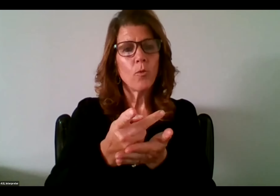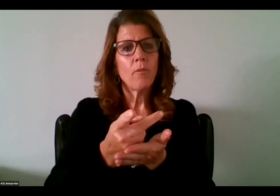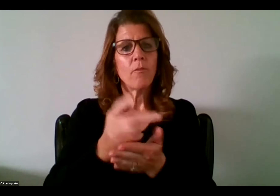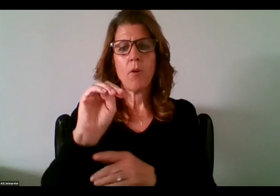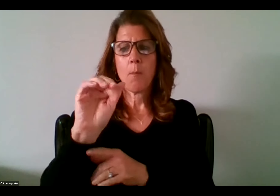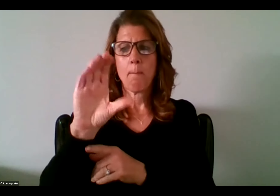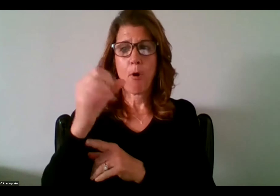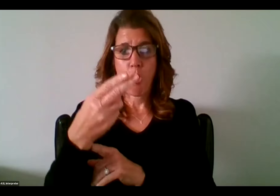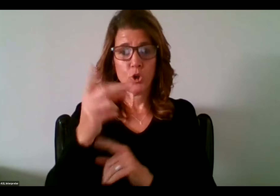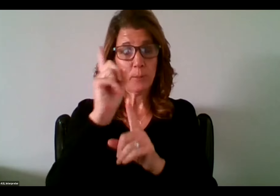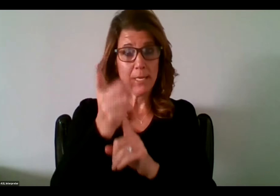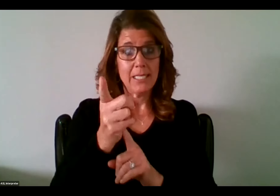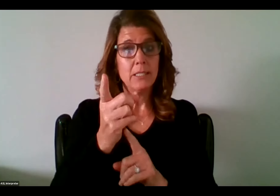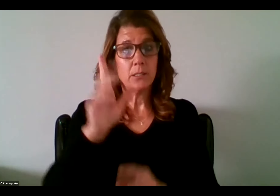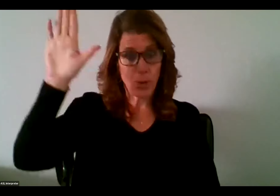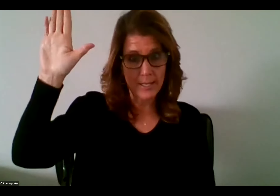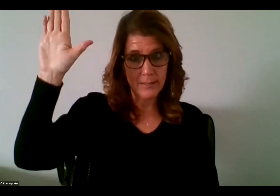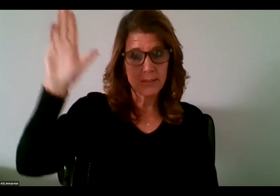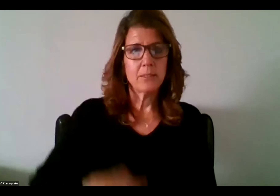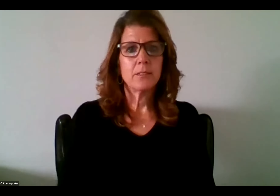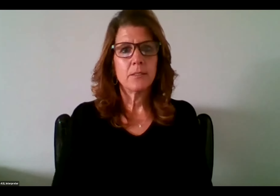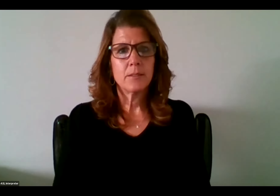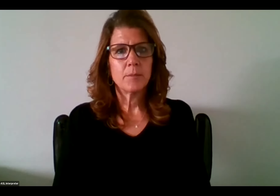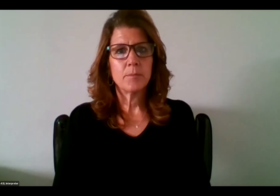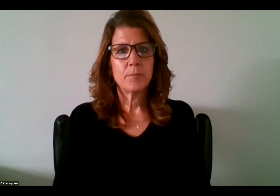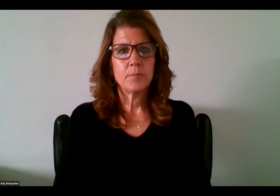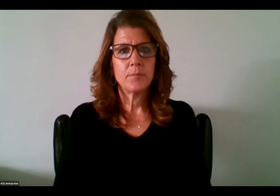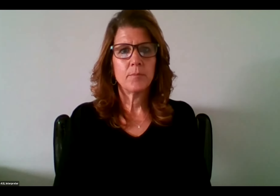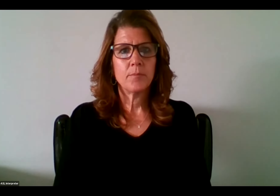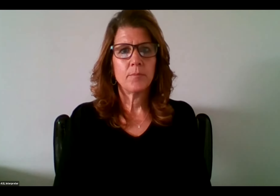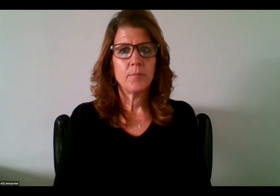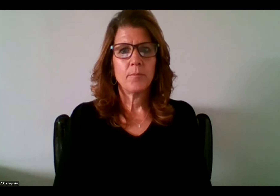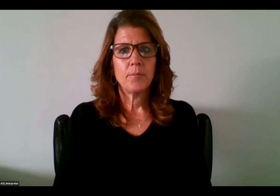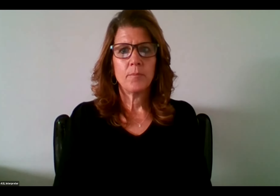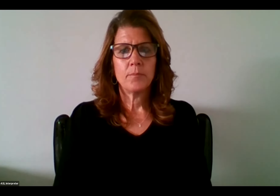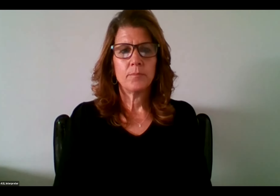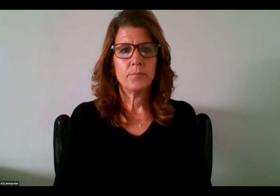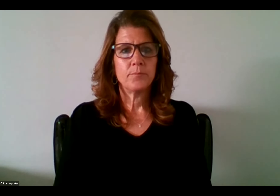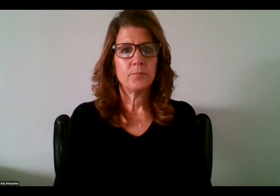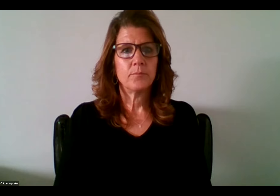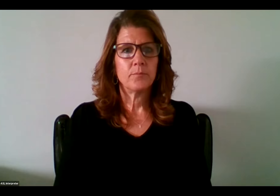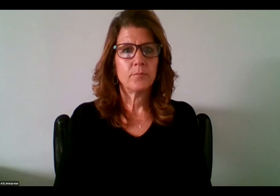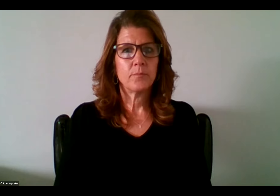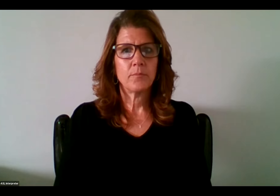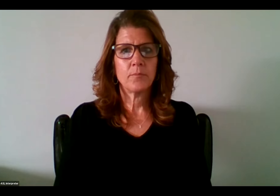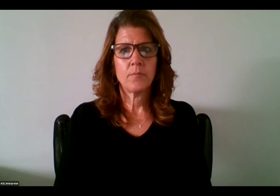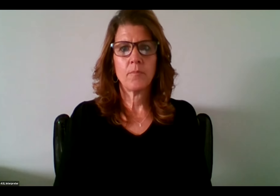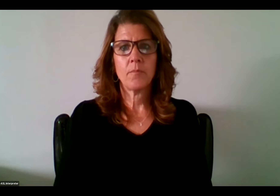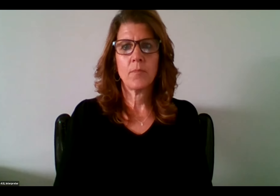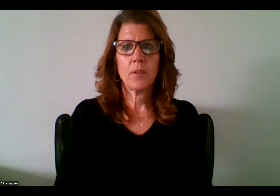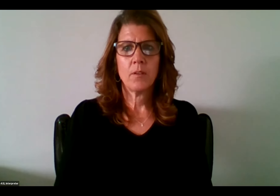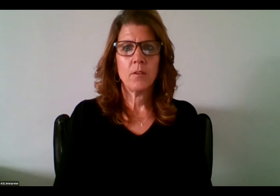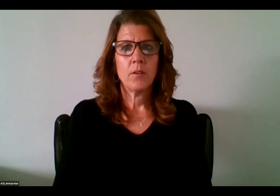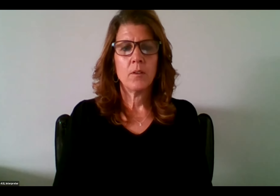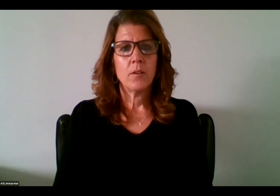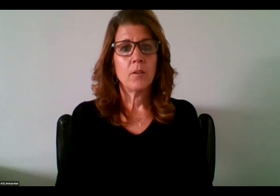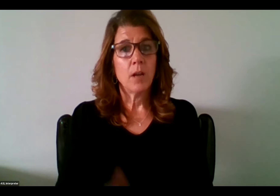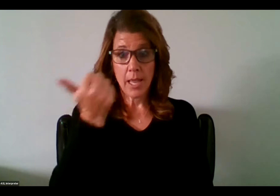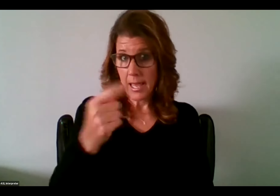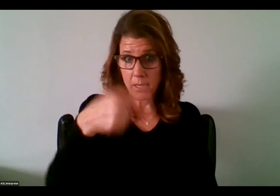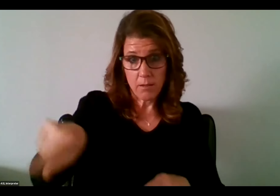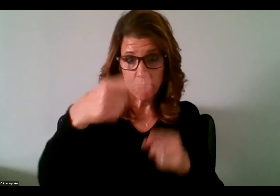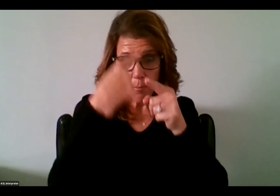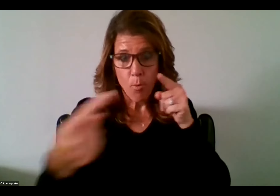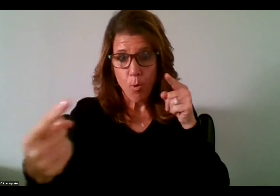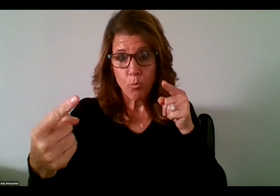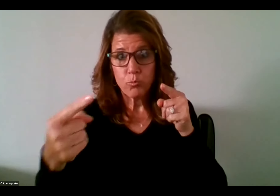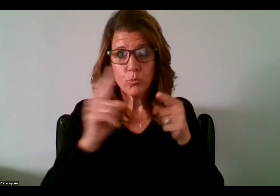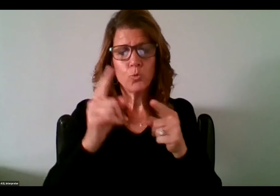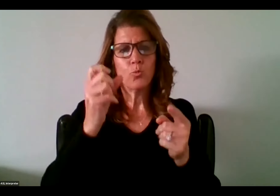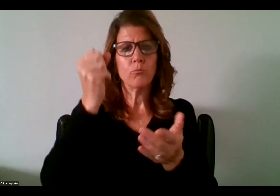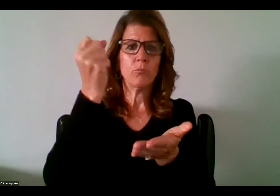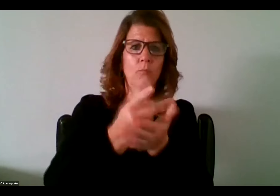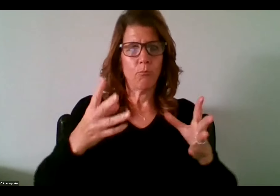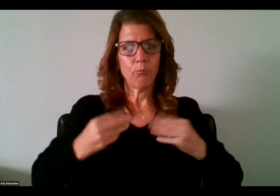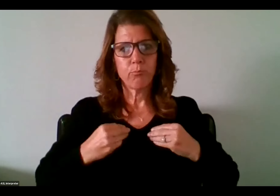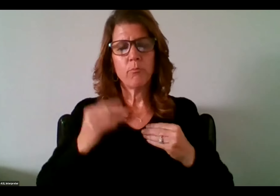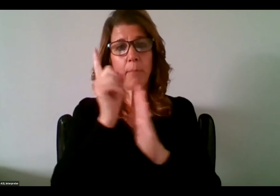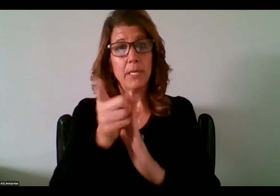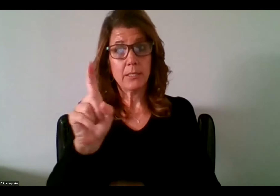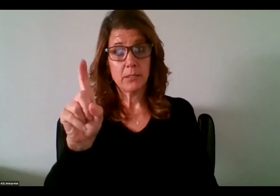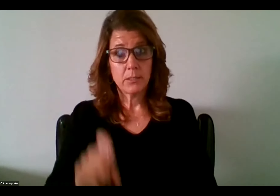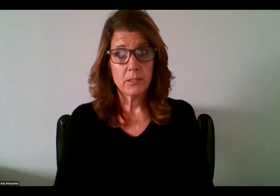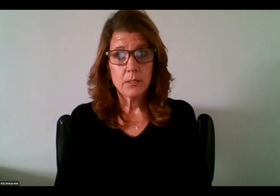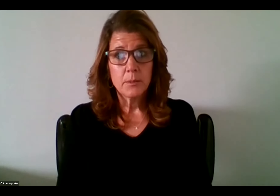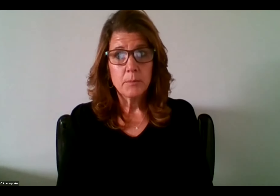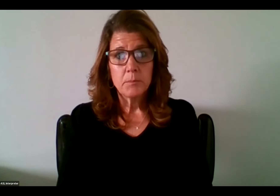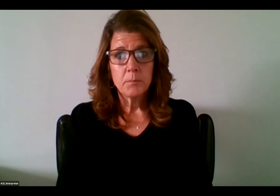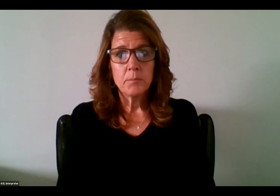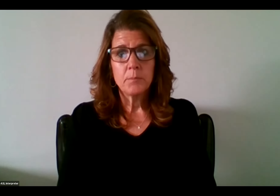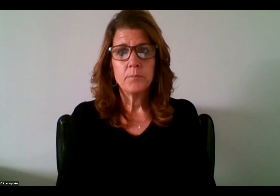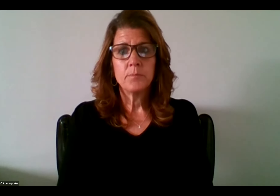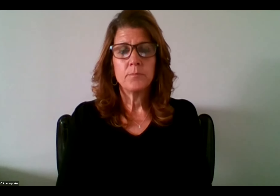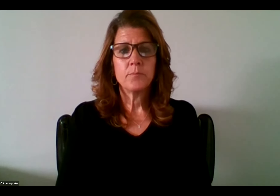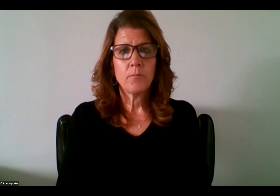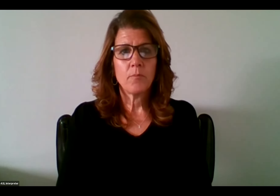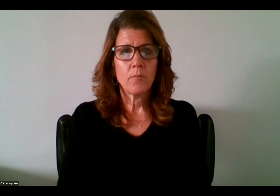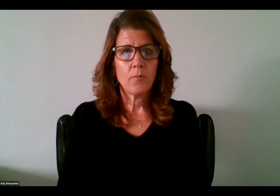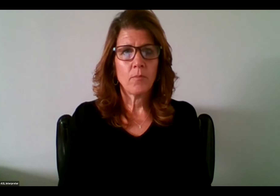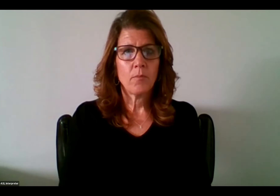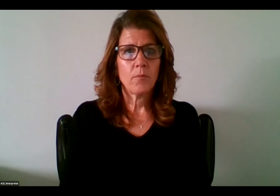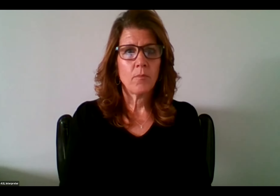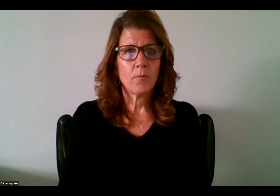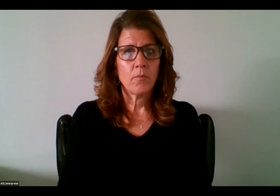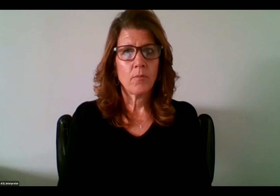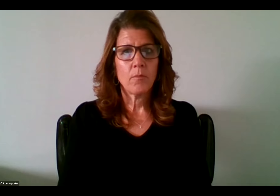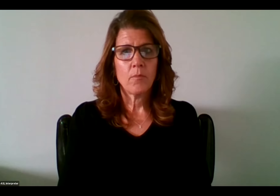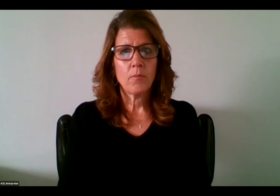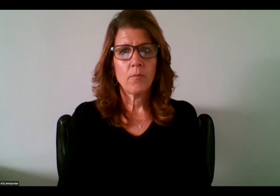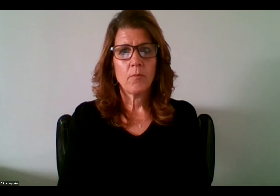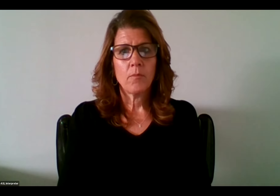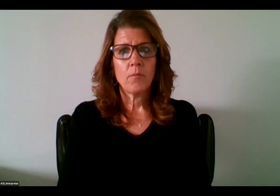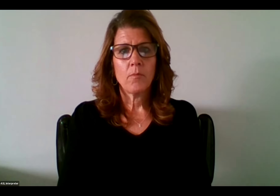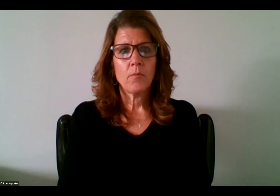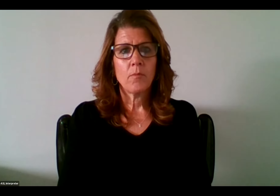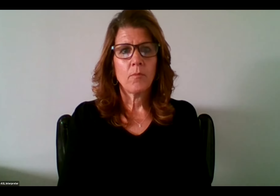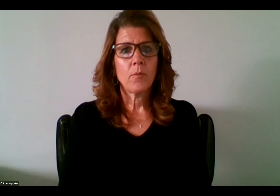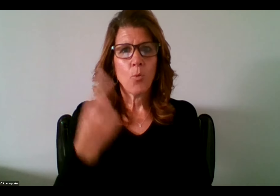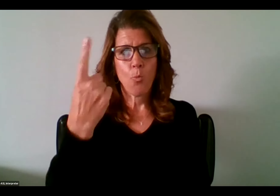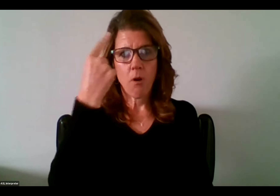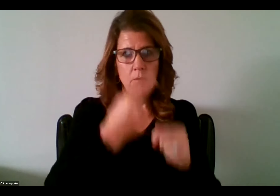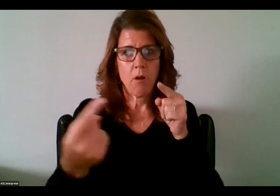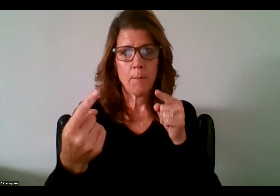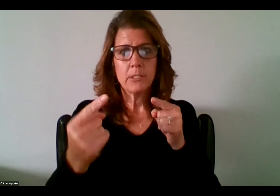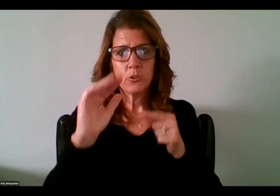minutes please raise your handles. Any opposed to approving the minutes. One opposition.